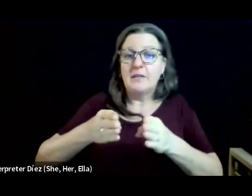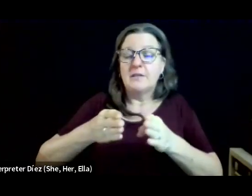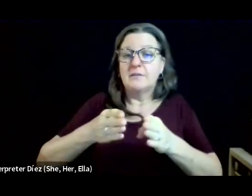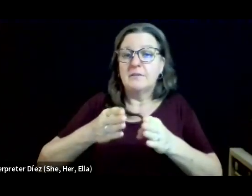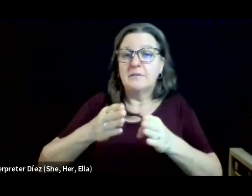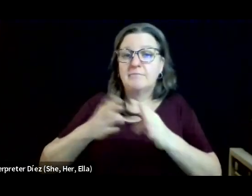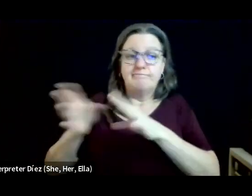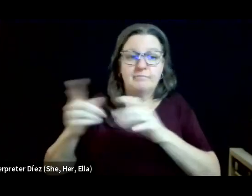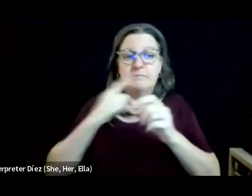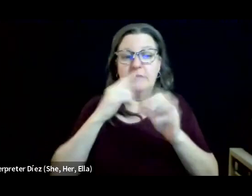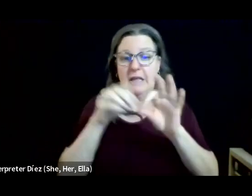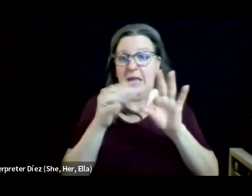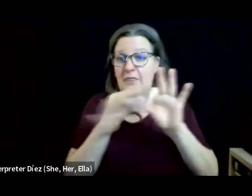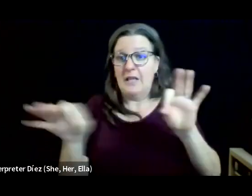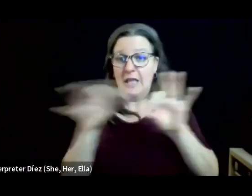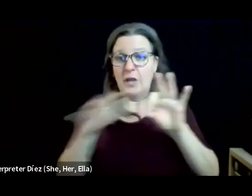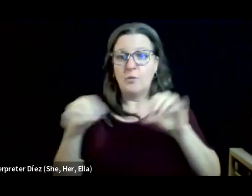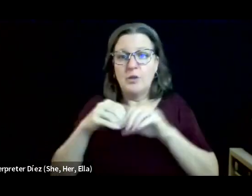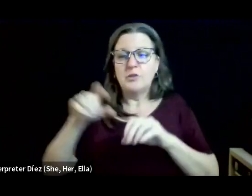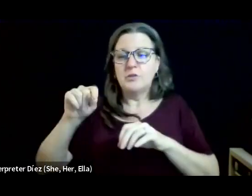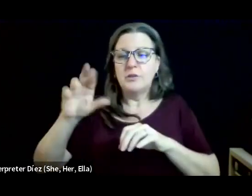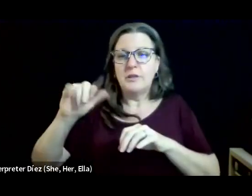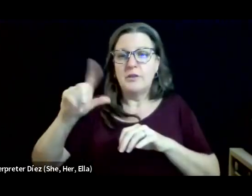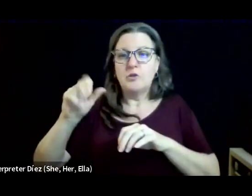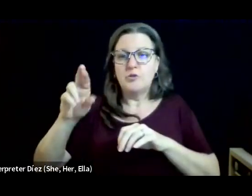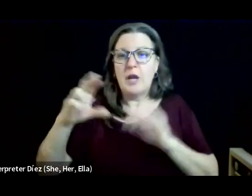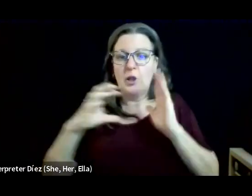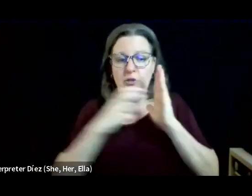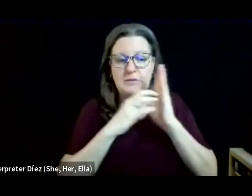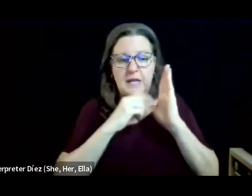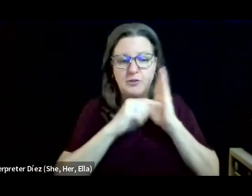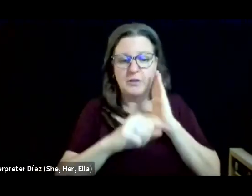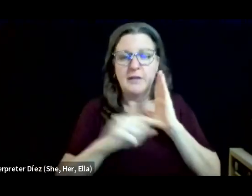So like the, uh, scheduled maintenance money